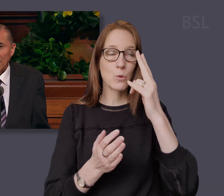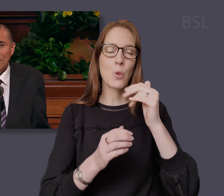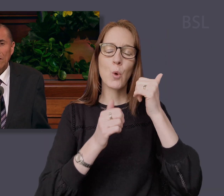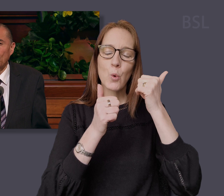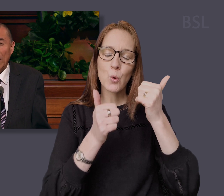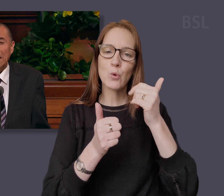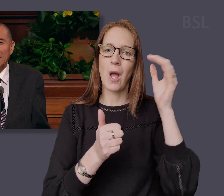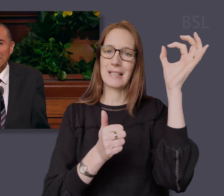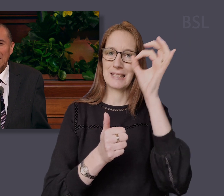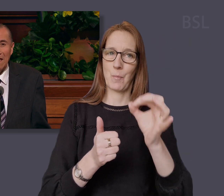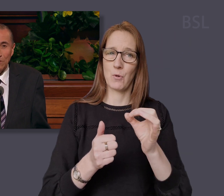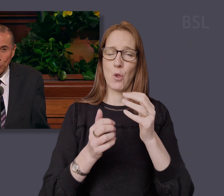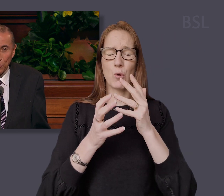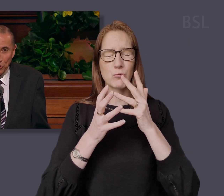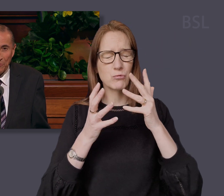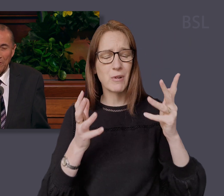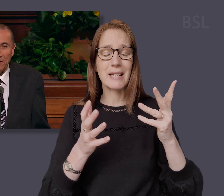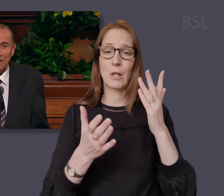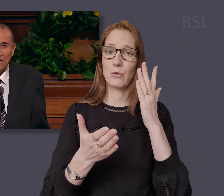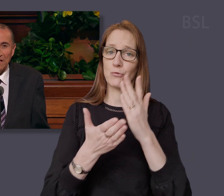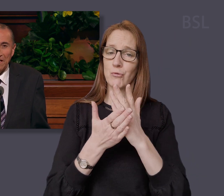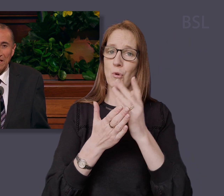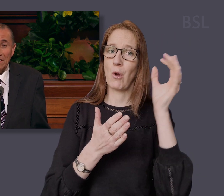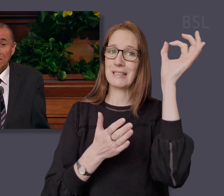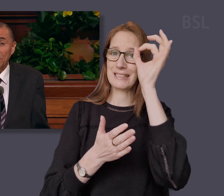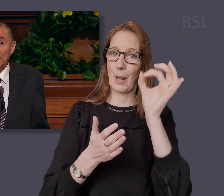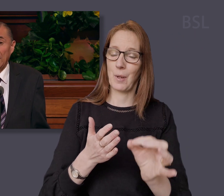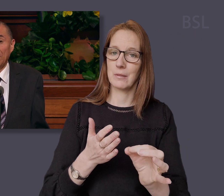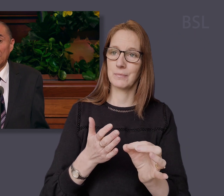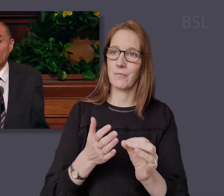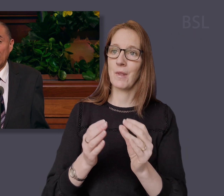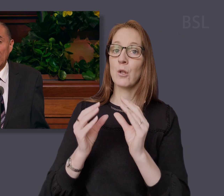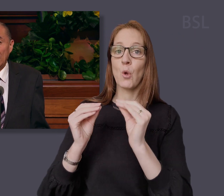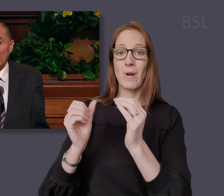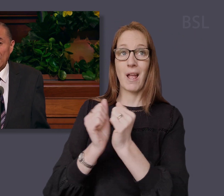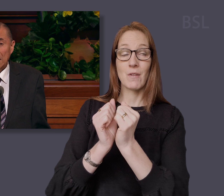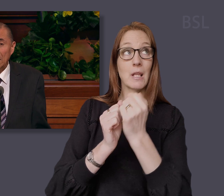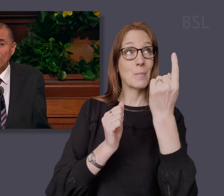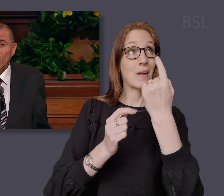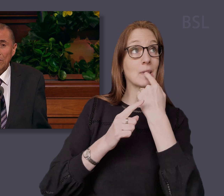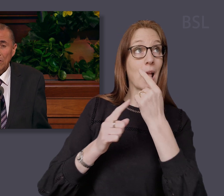and the “great and true shepherd.” In the Doctrine and Covenants, He declares,